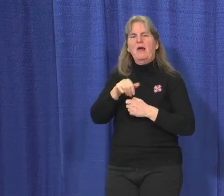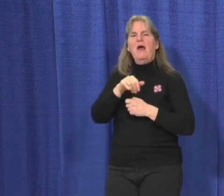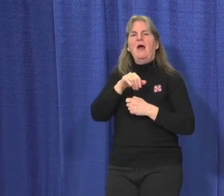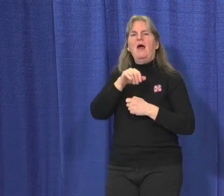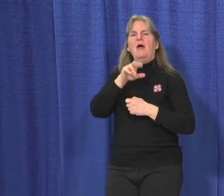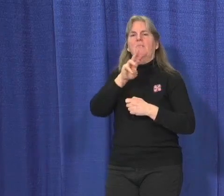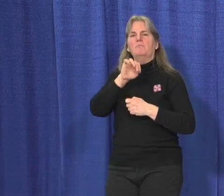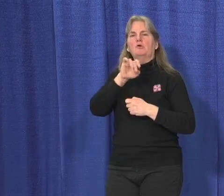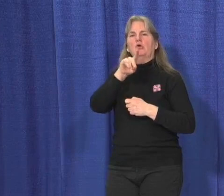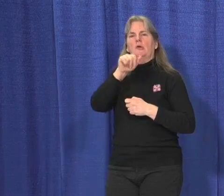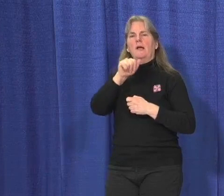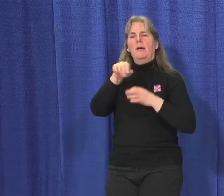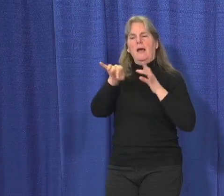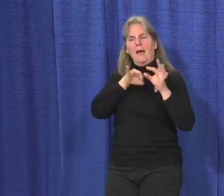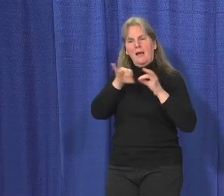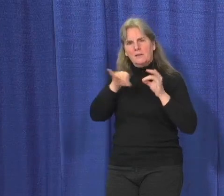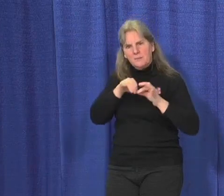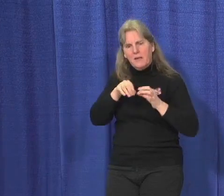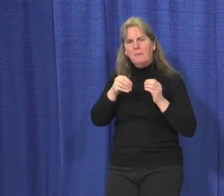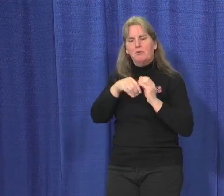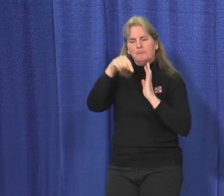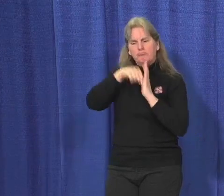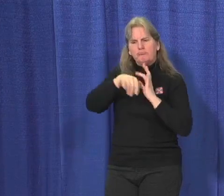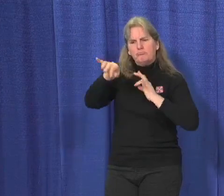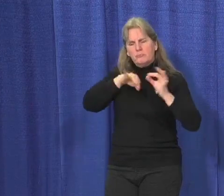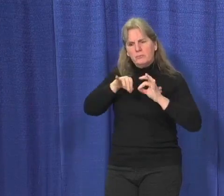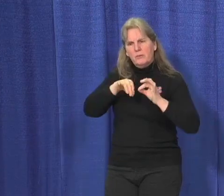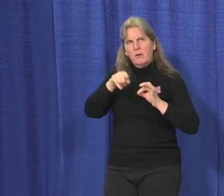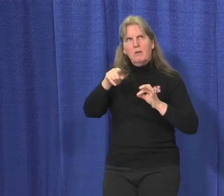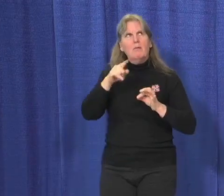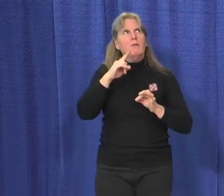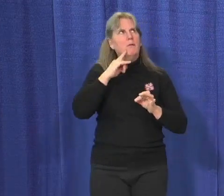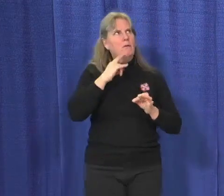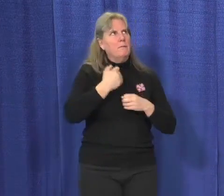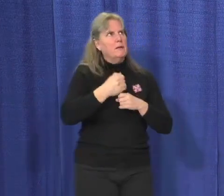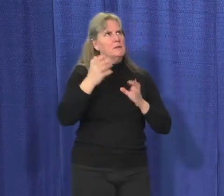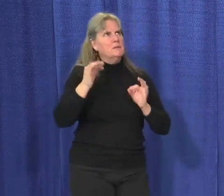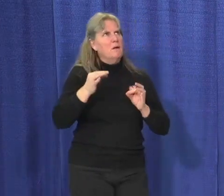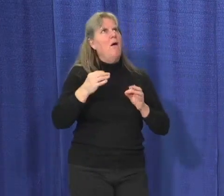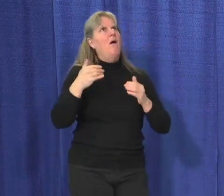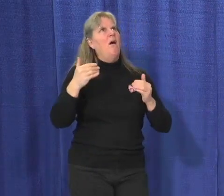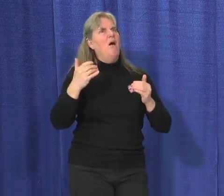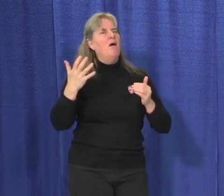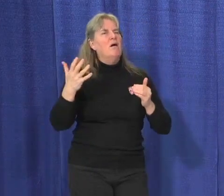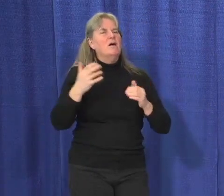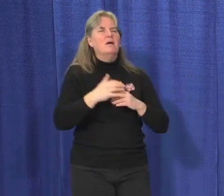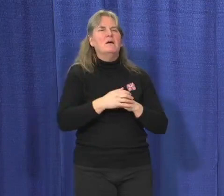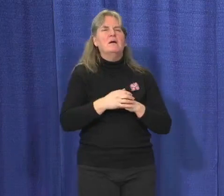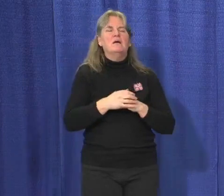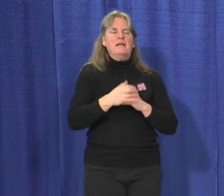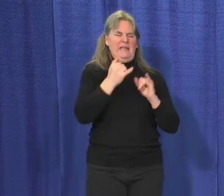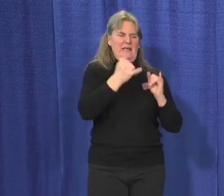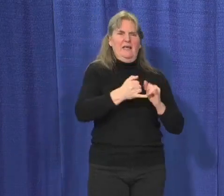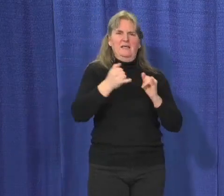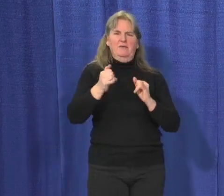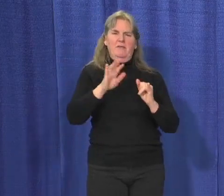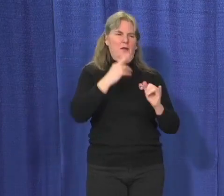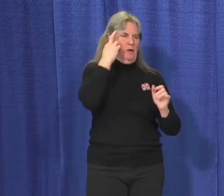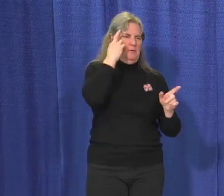the nature of this vaccine, there are these individual reasons.